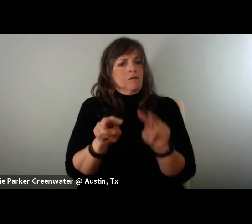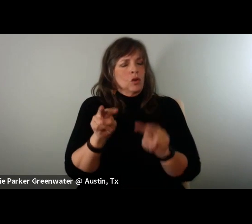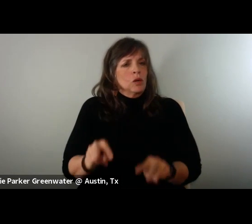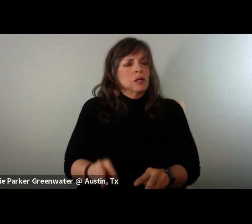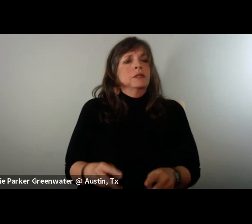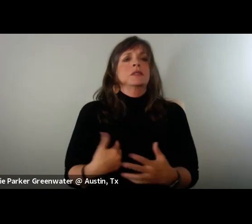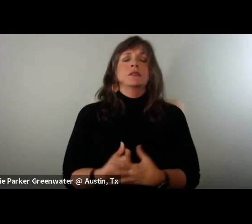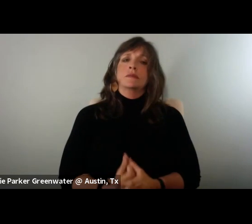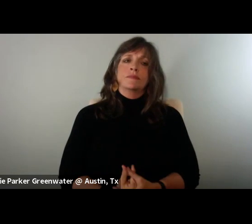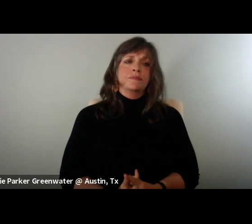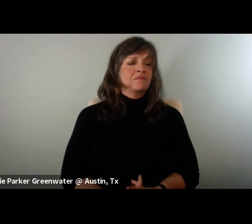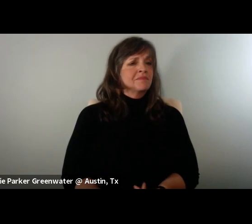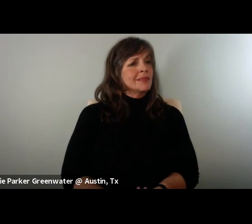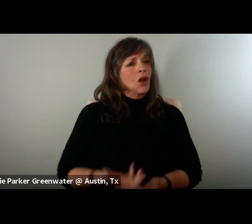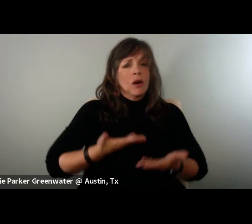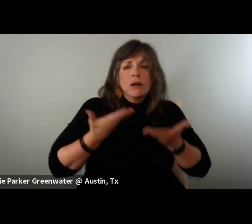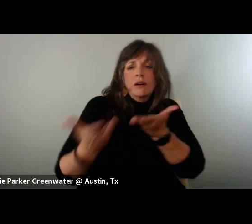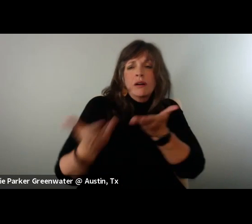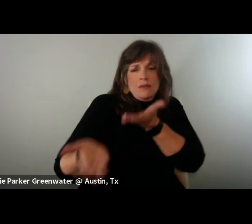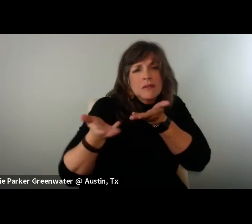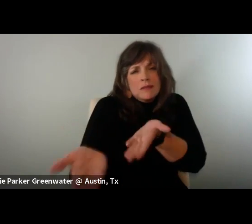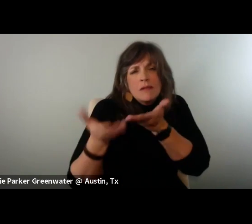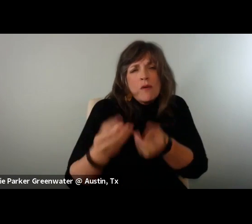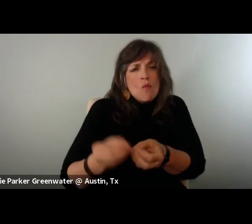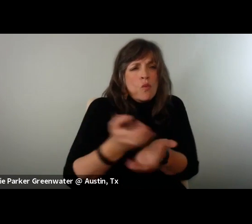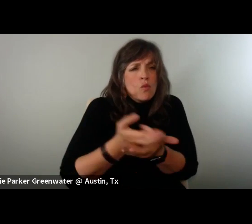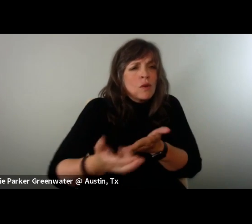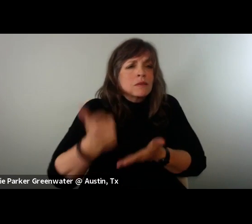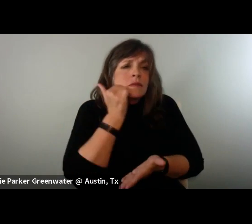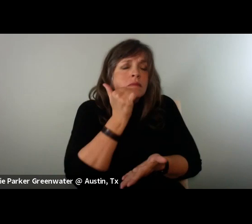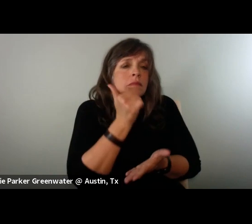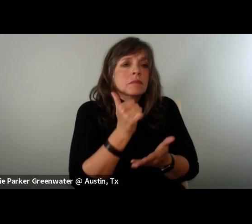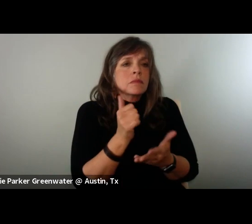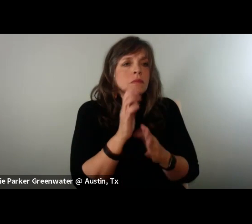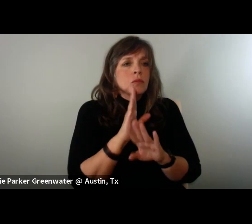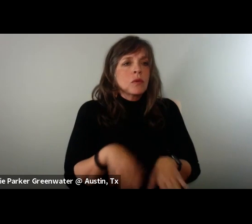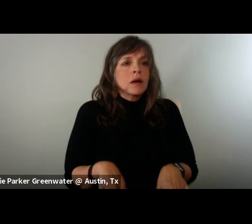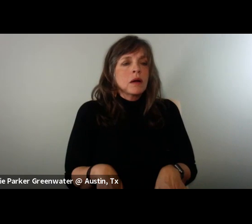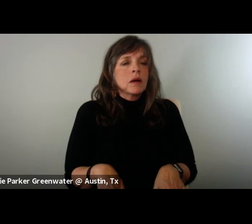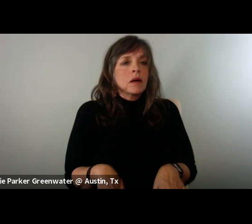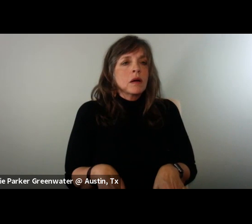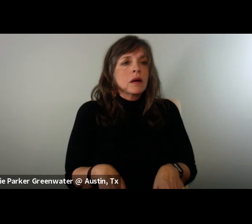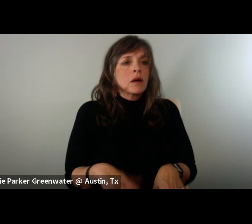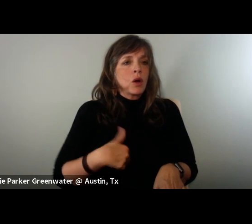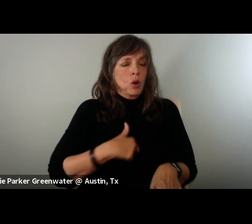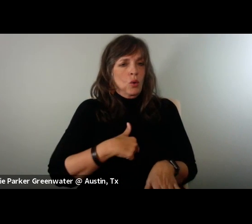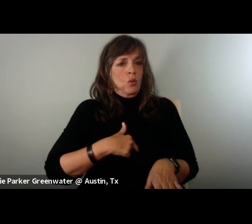of resource suggestions, and our hope is that this aggregator will lead folks to join preexisting efforts for collective action